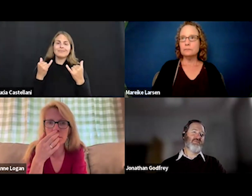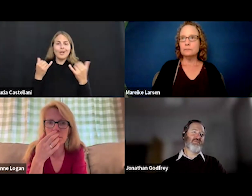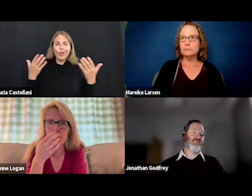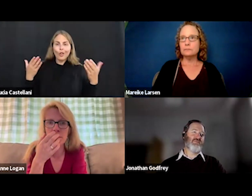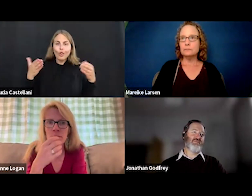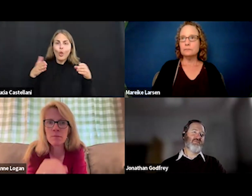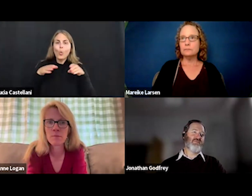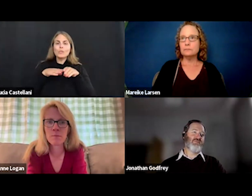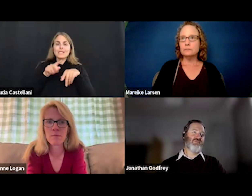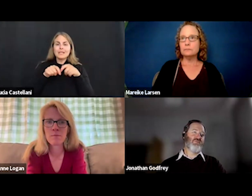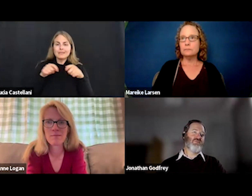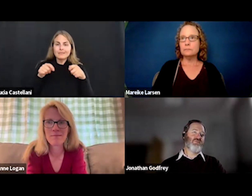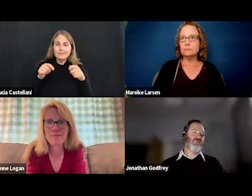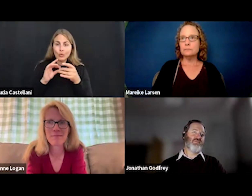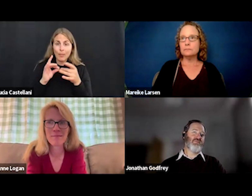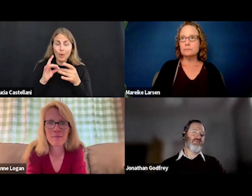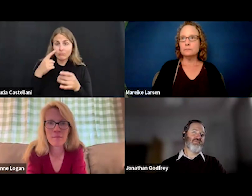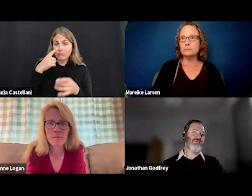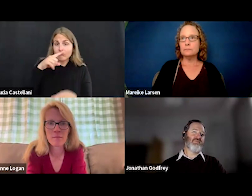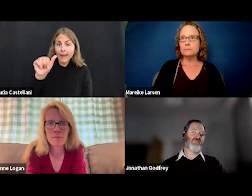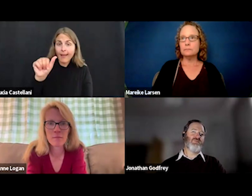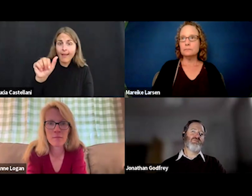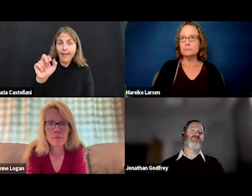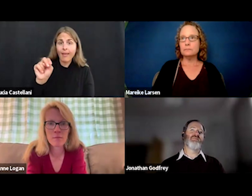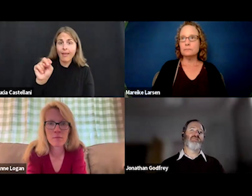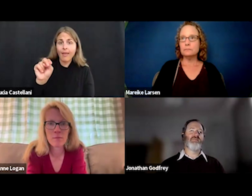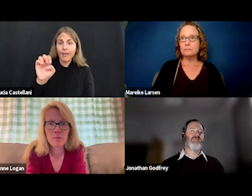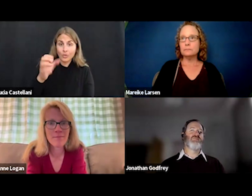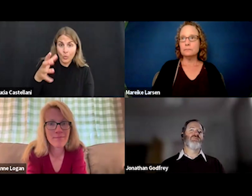And I wonder, Anne, if you would start us off.